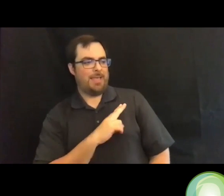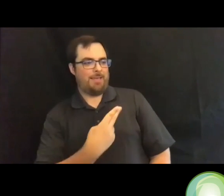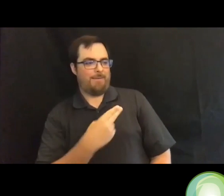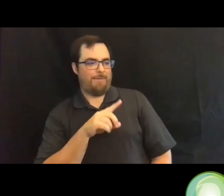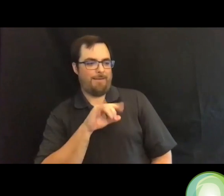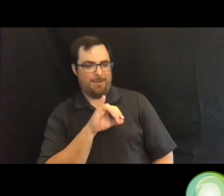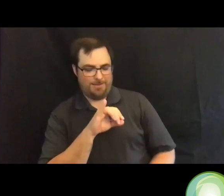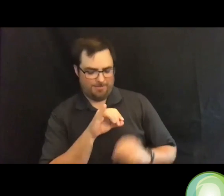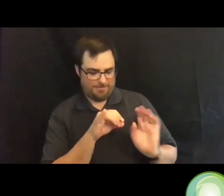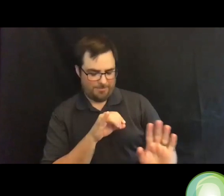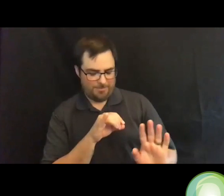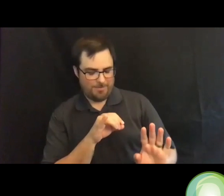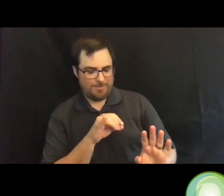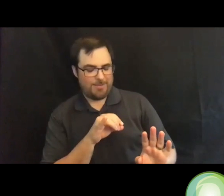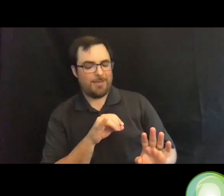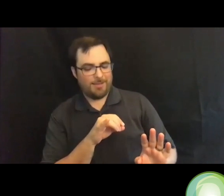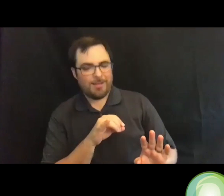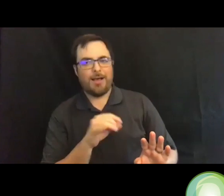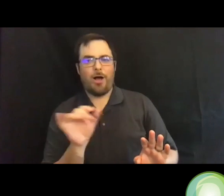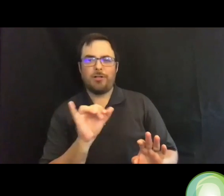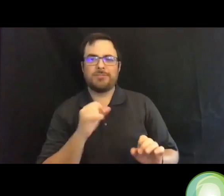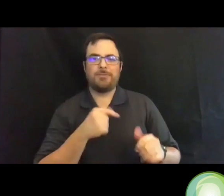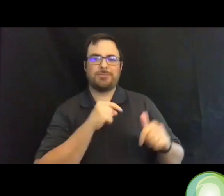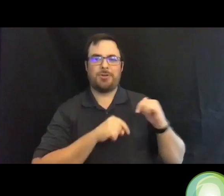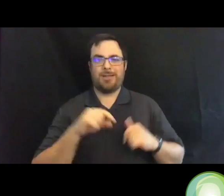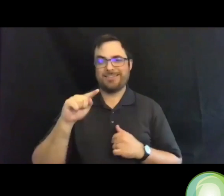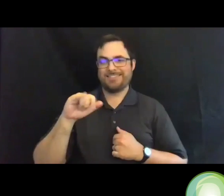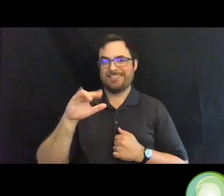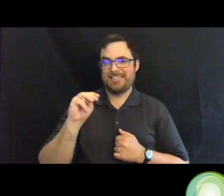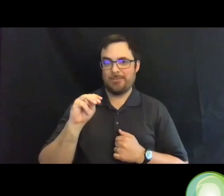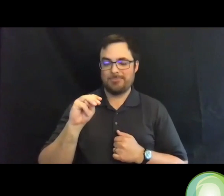I was gonna also go back to like Tim's question about virtually because